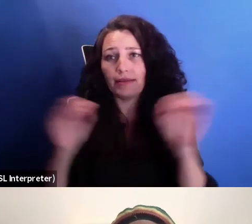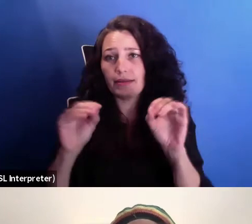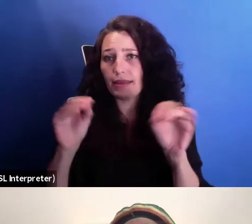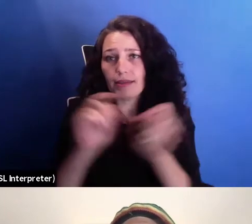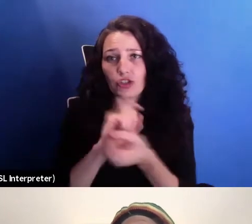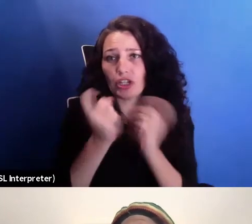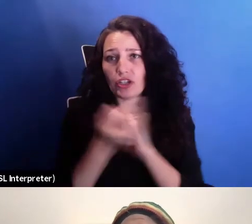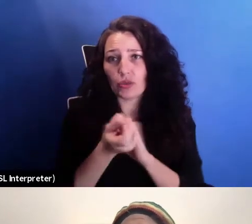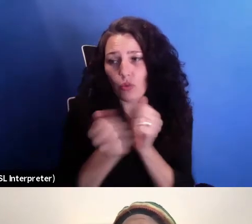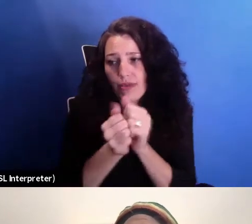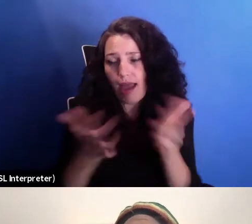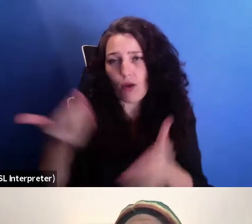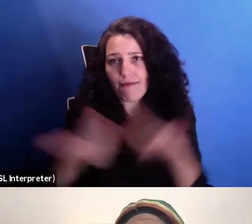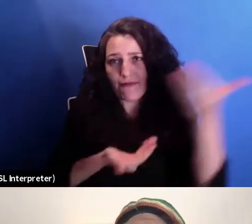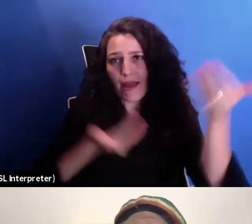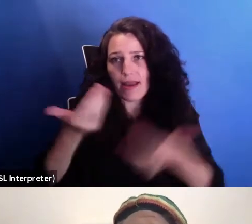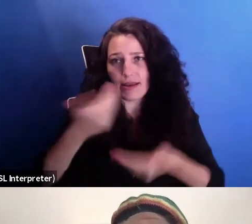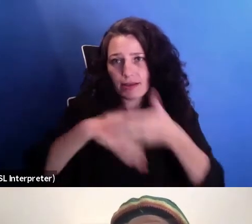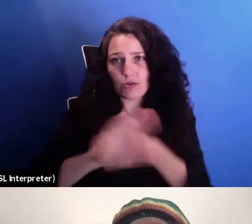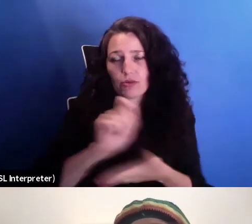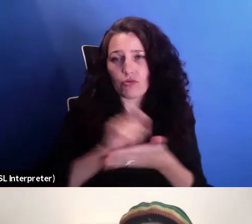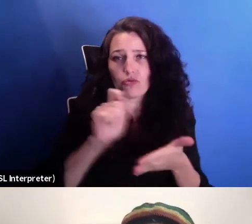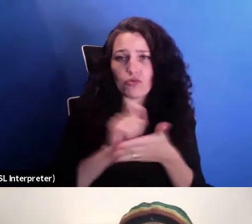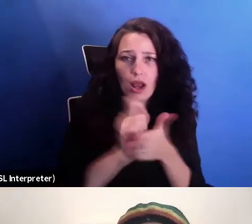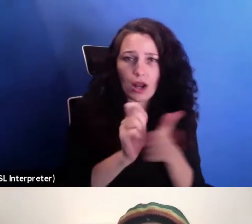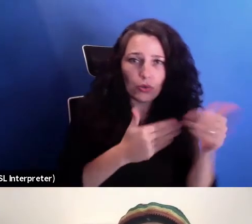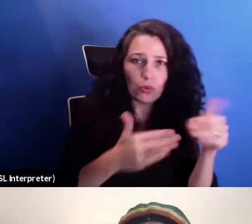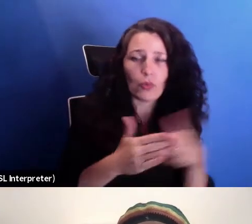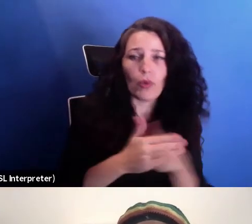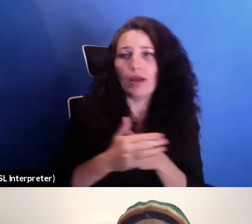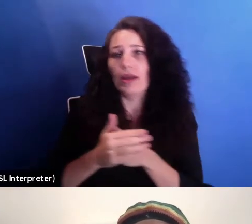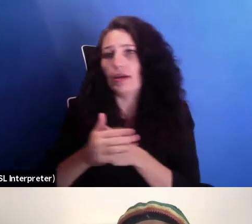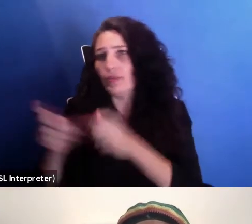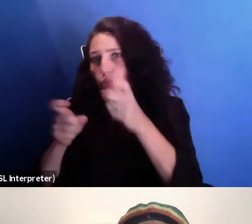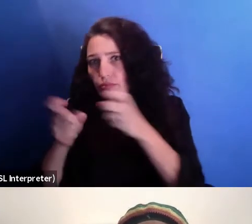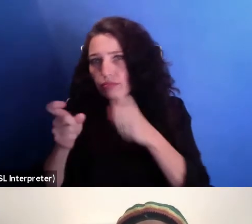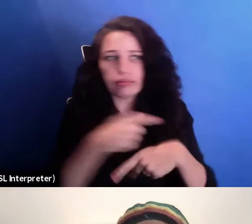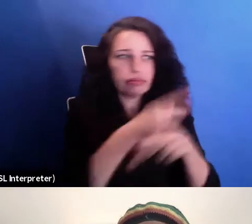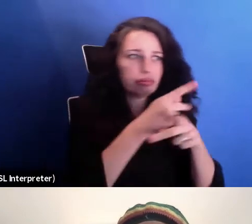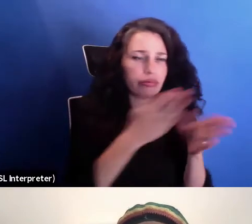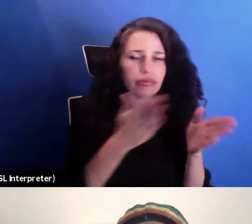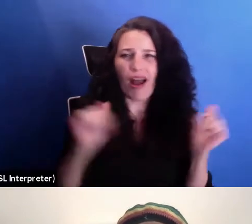And issues like authentic casting are a huge problem.